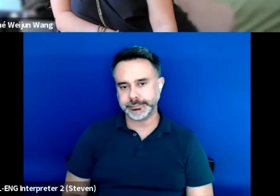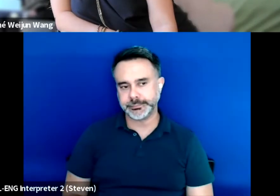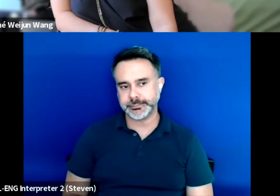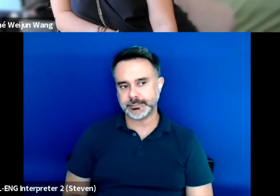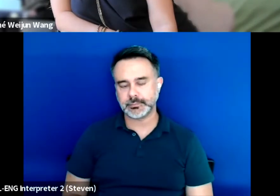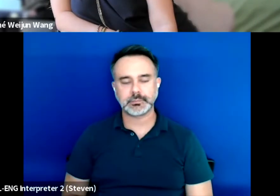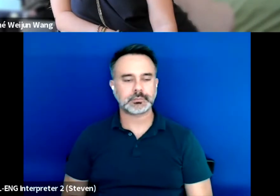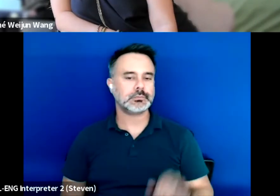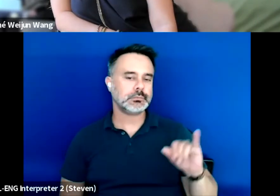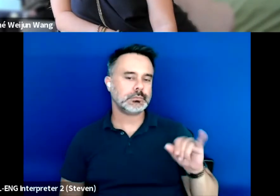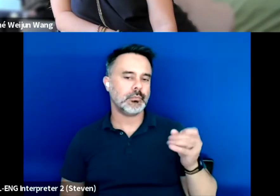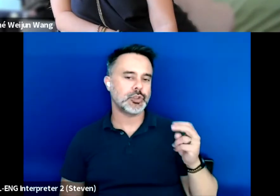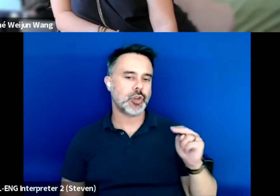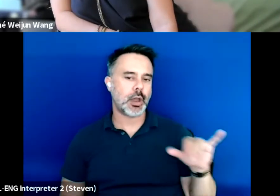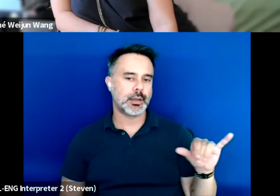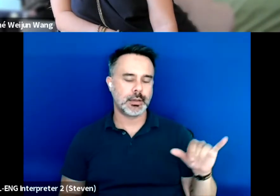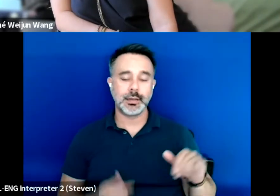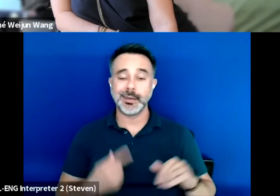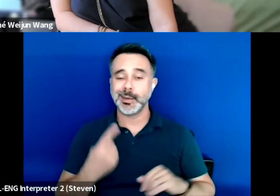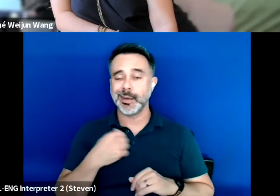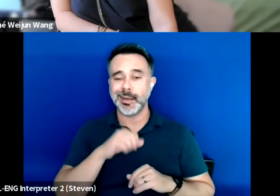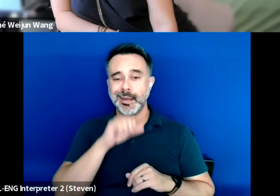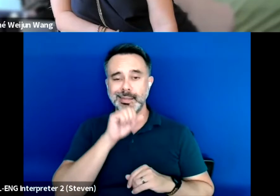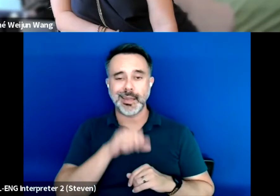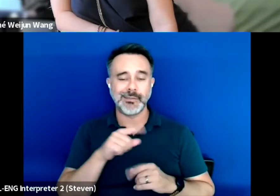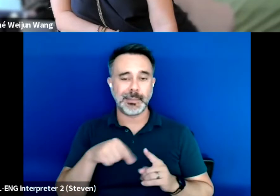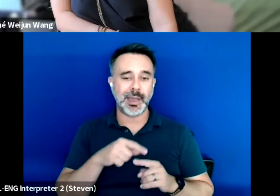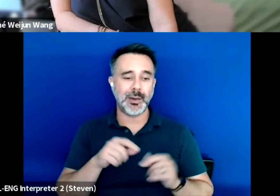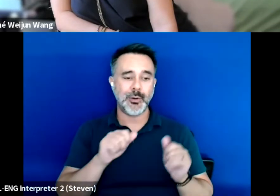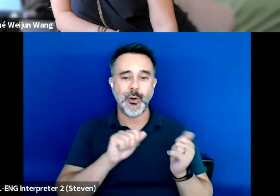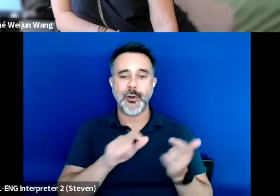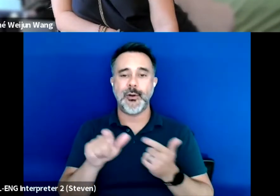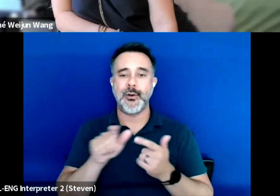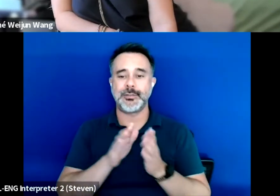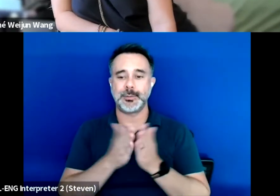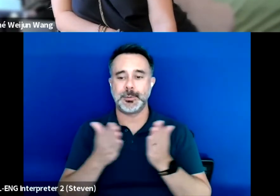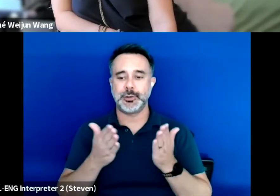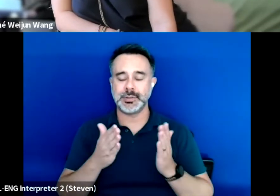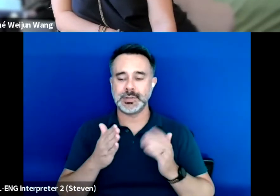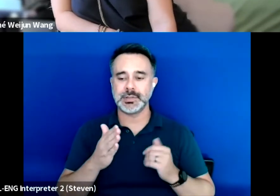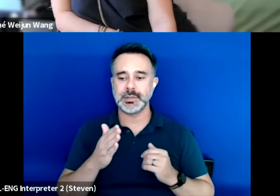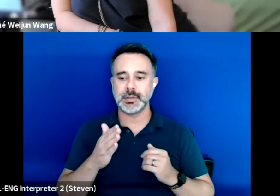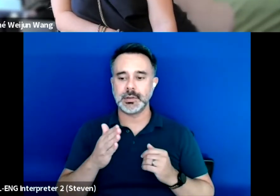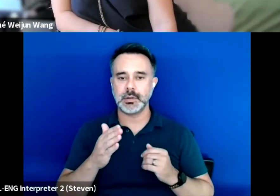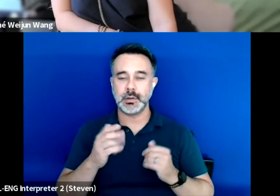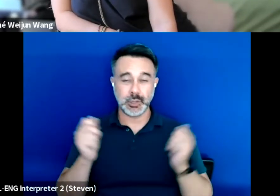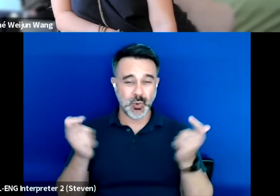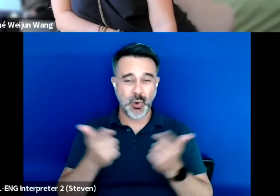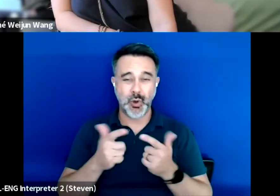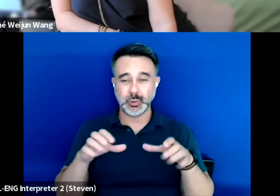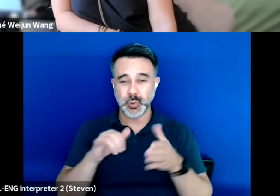how to take those big ideas and how to, kind of -- how you both were able to --